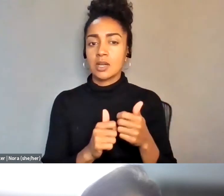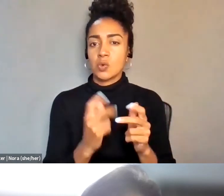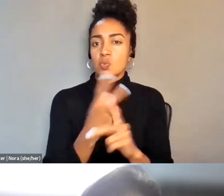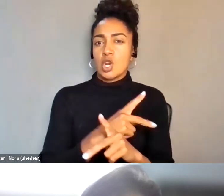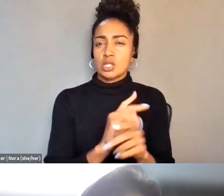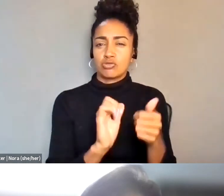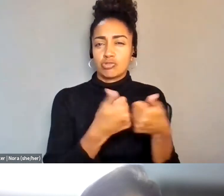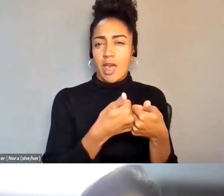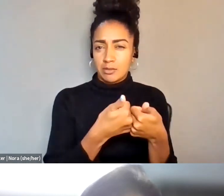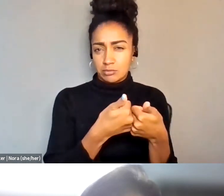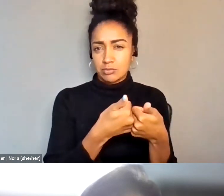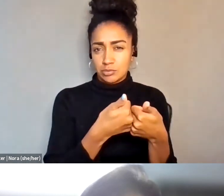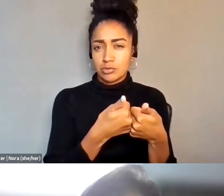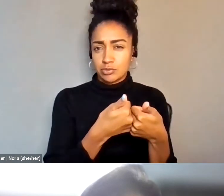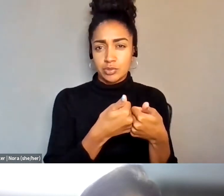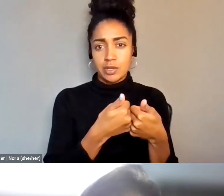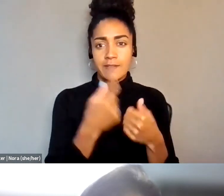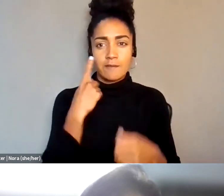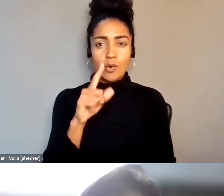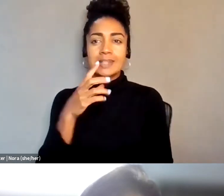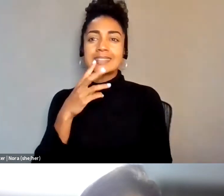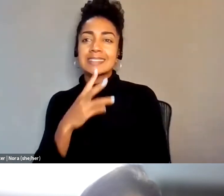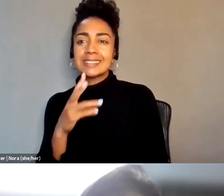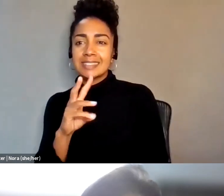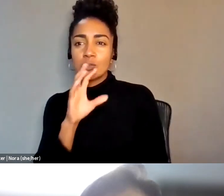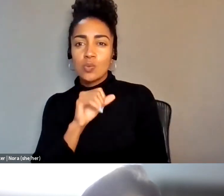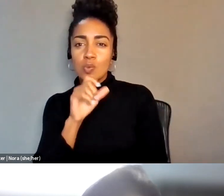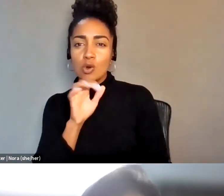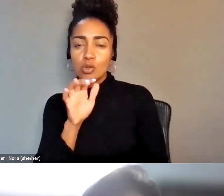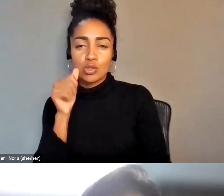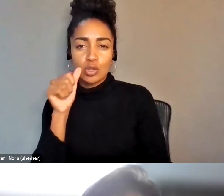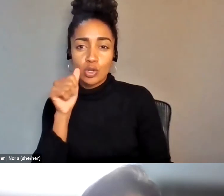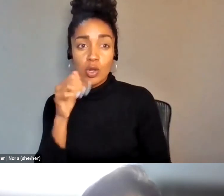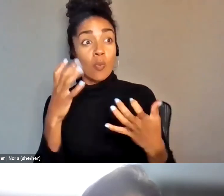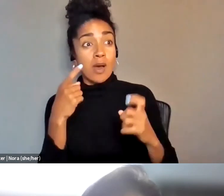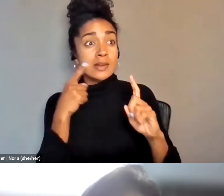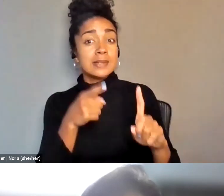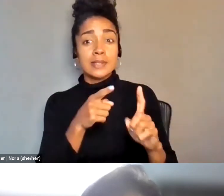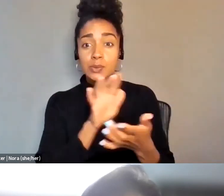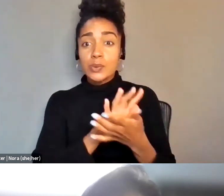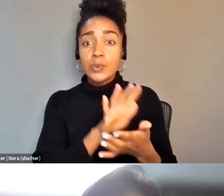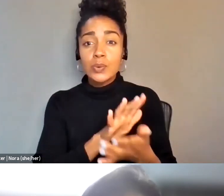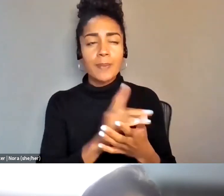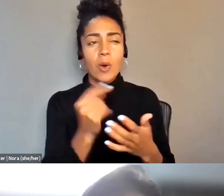girl, who wants to complete our schooling?